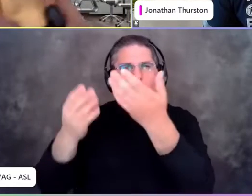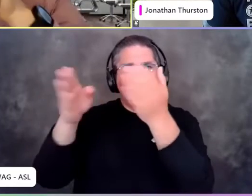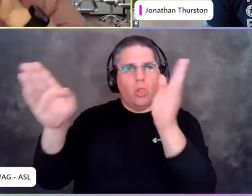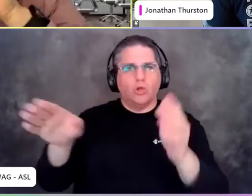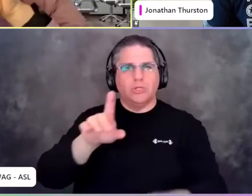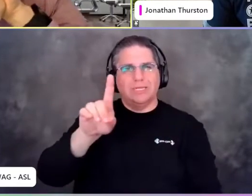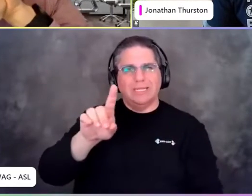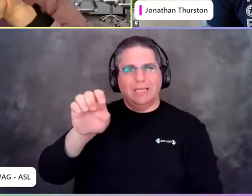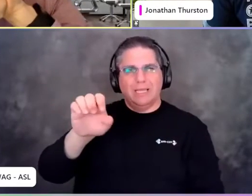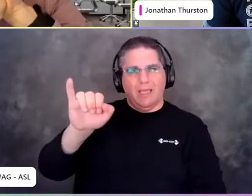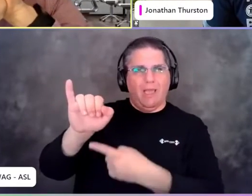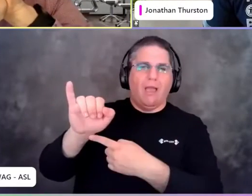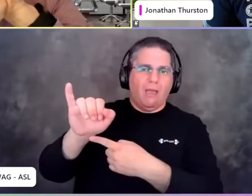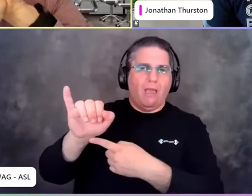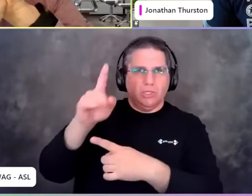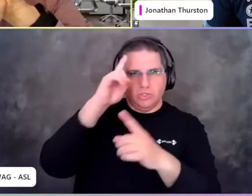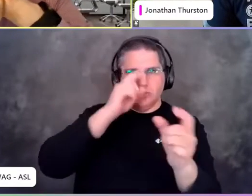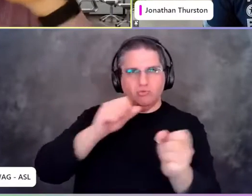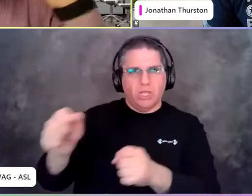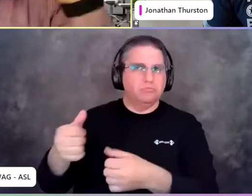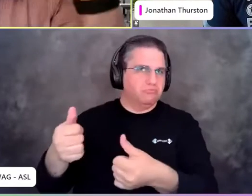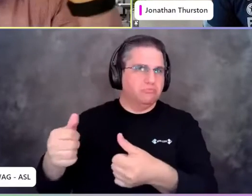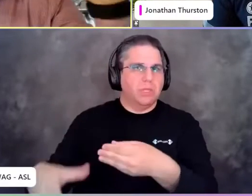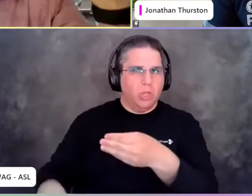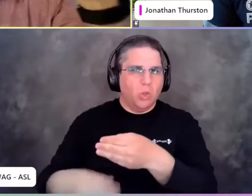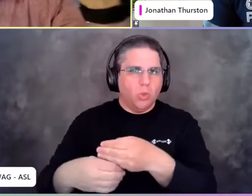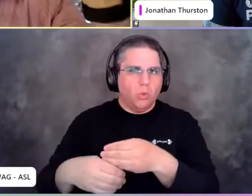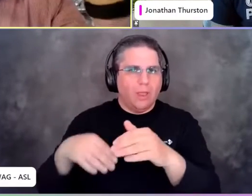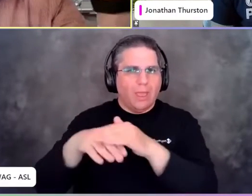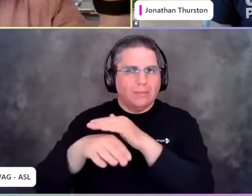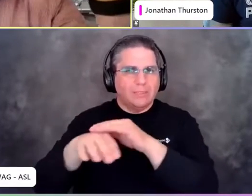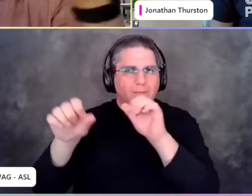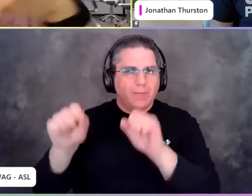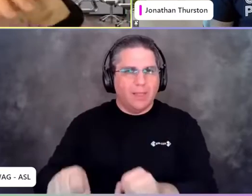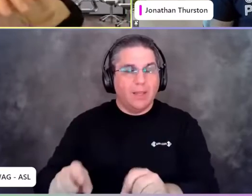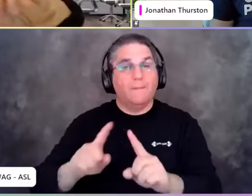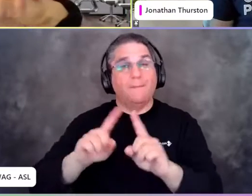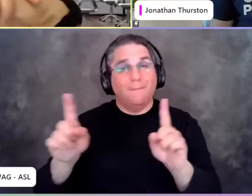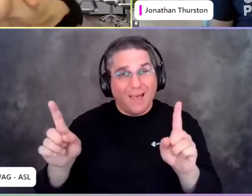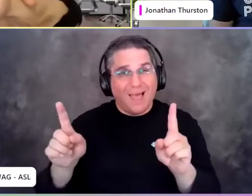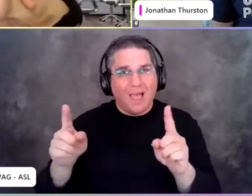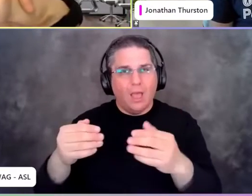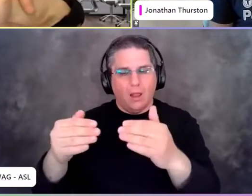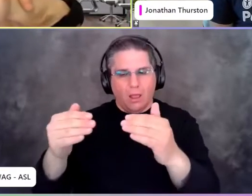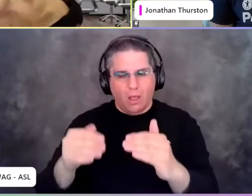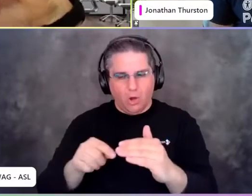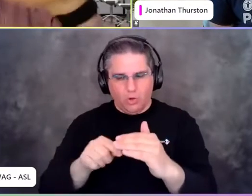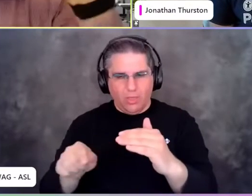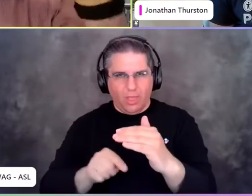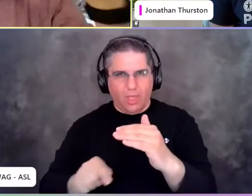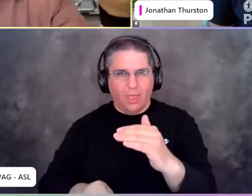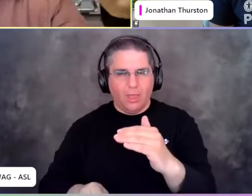strategies. There is, ideally accessibility strategy. It can be part of a larger dei strategy, which is great, adding accessibility in their,